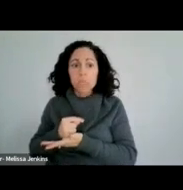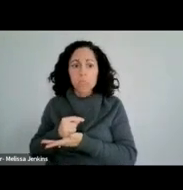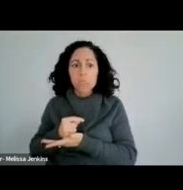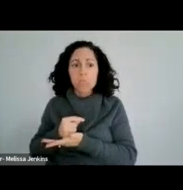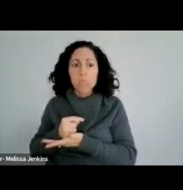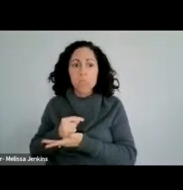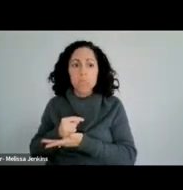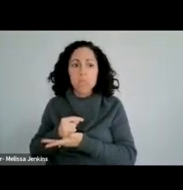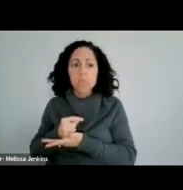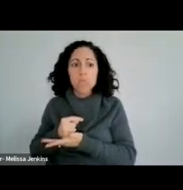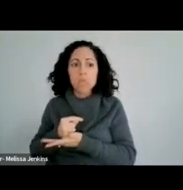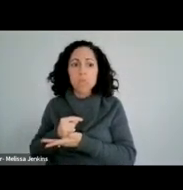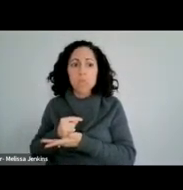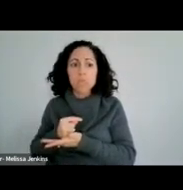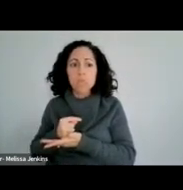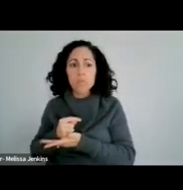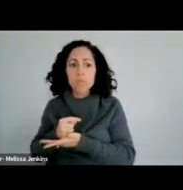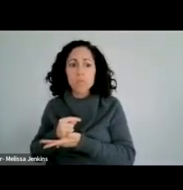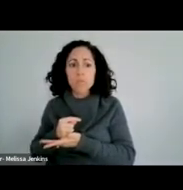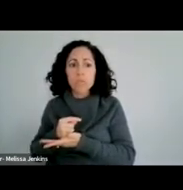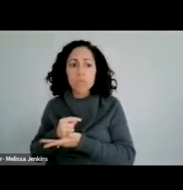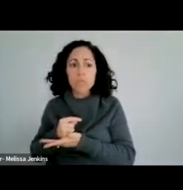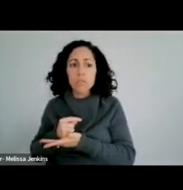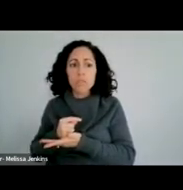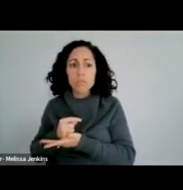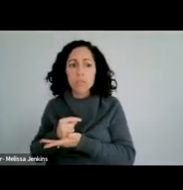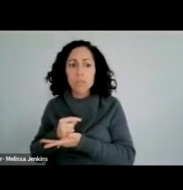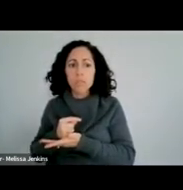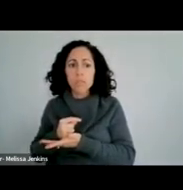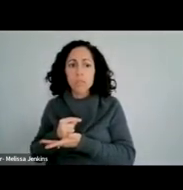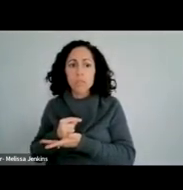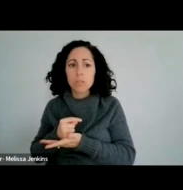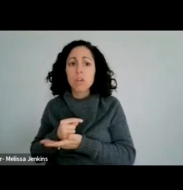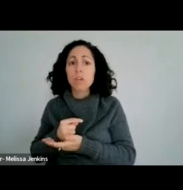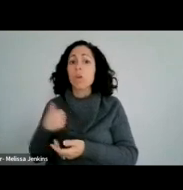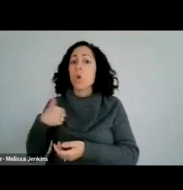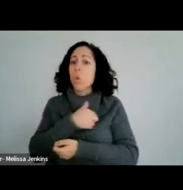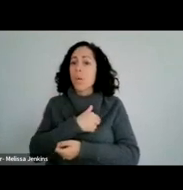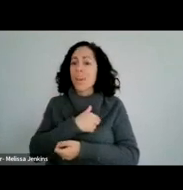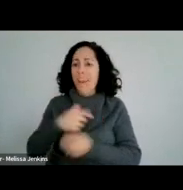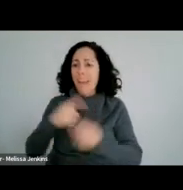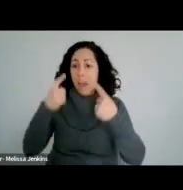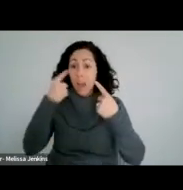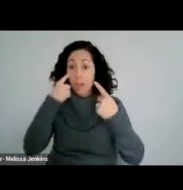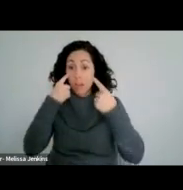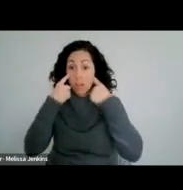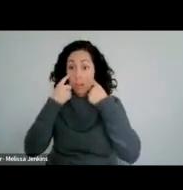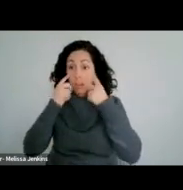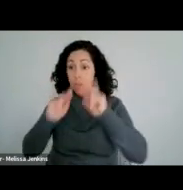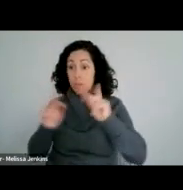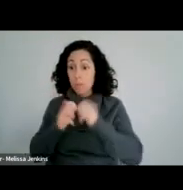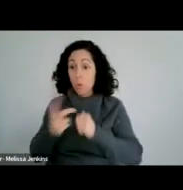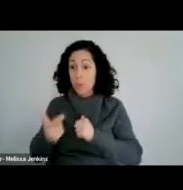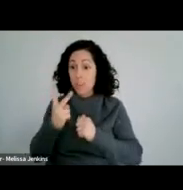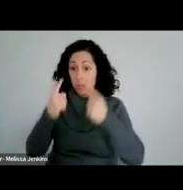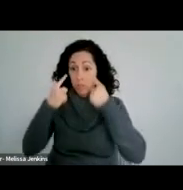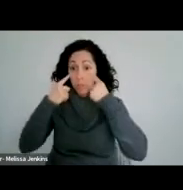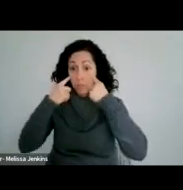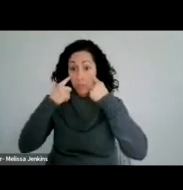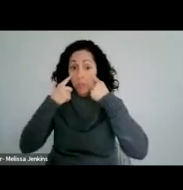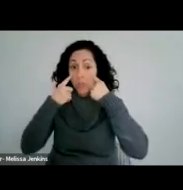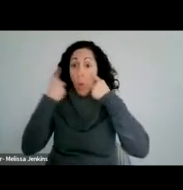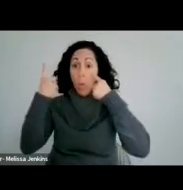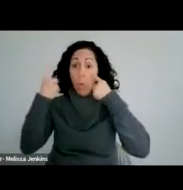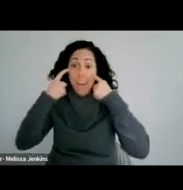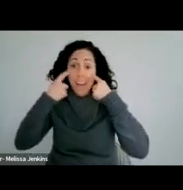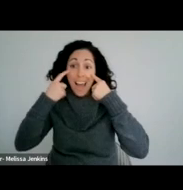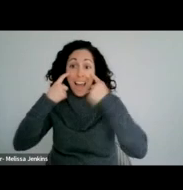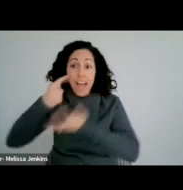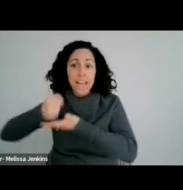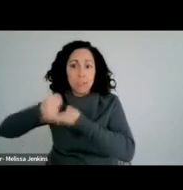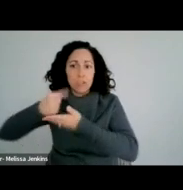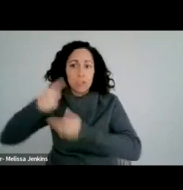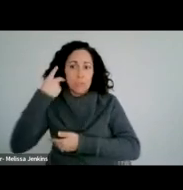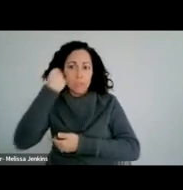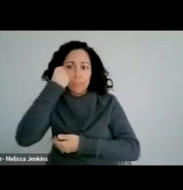Stabilization of vision was observed in the treated eye versus decline in the untreated eye in all patients.